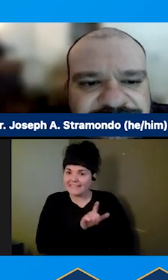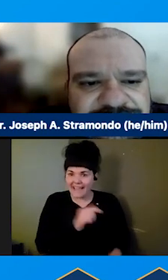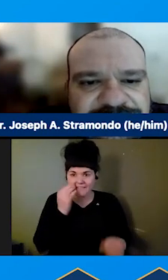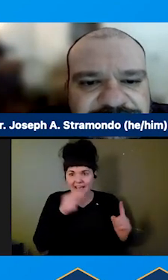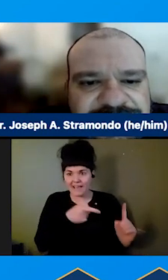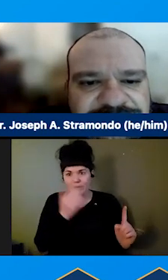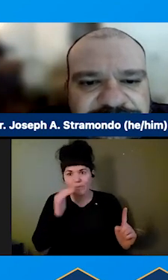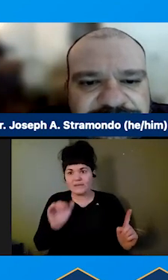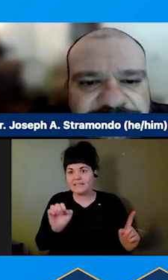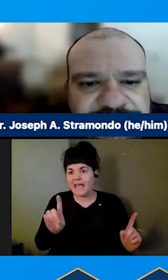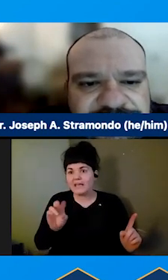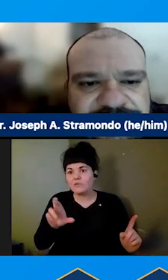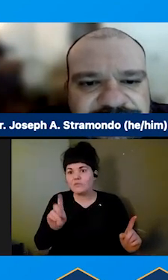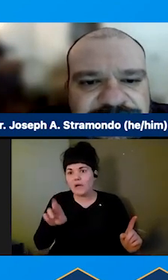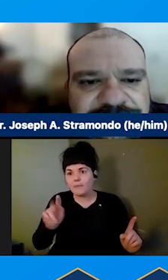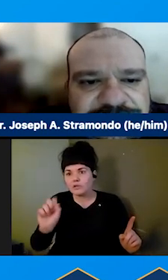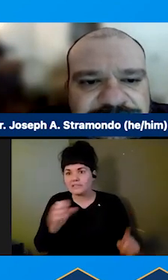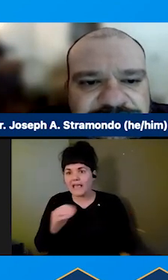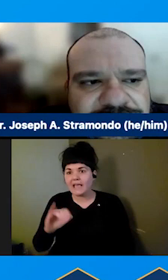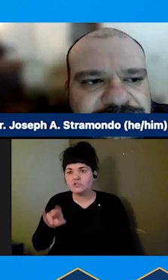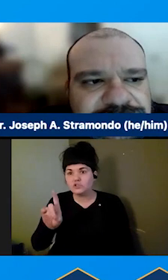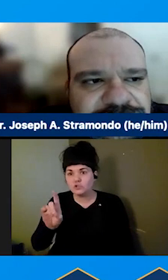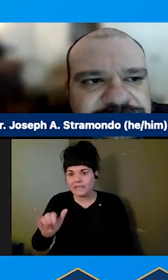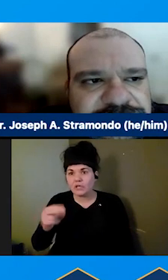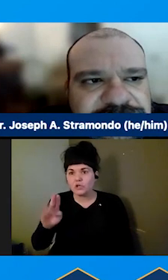have Ed Roberts and Judy Human